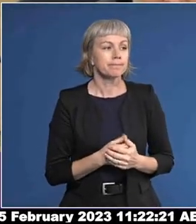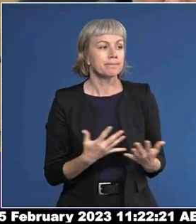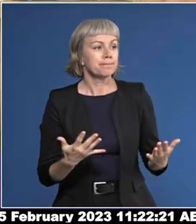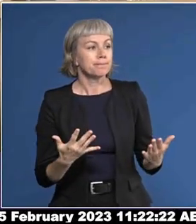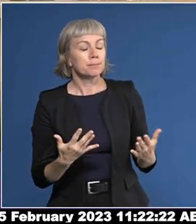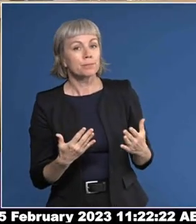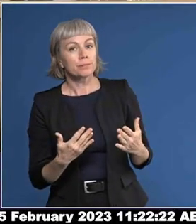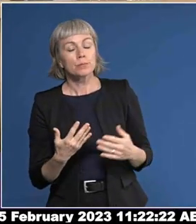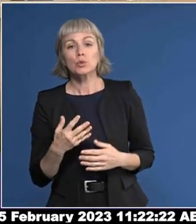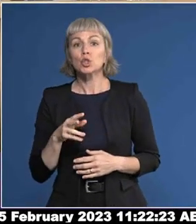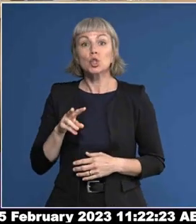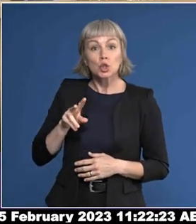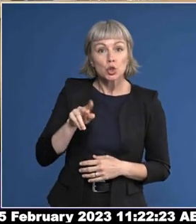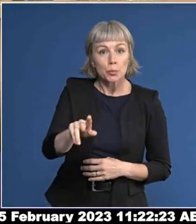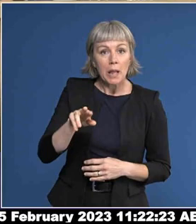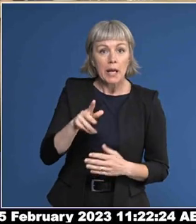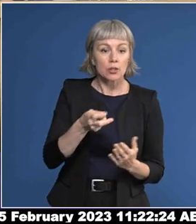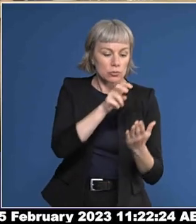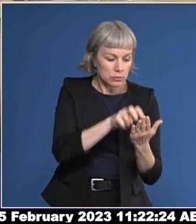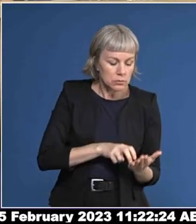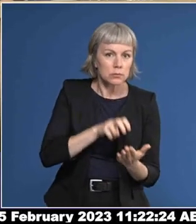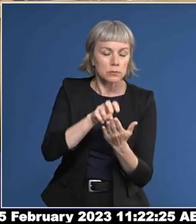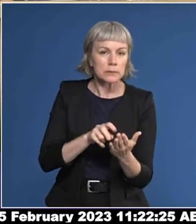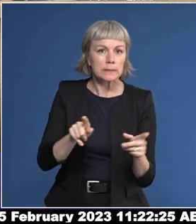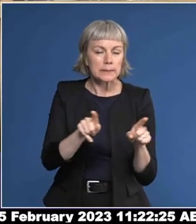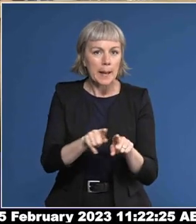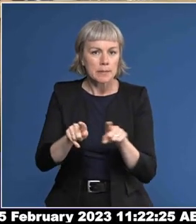absolutely I think there's a streamlining that can certainly occur.